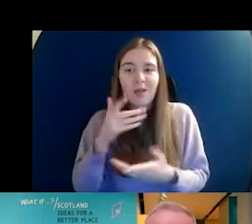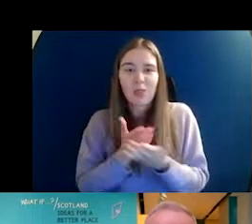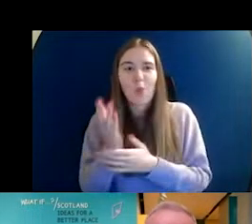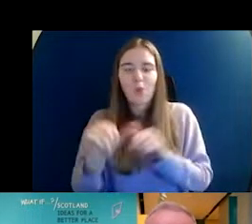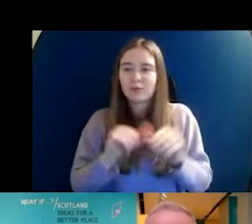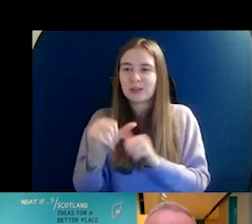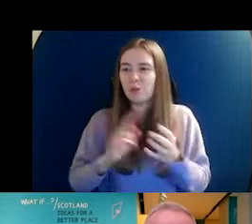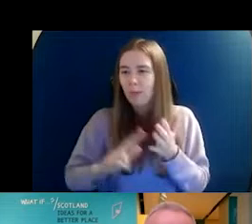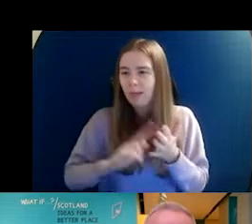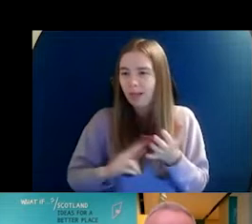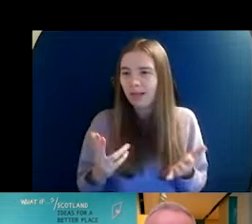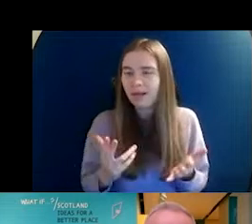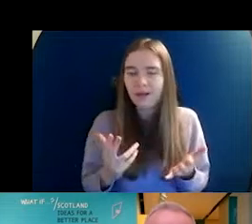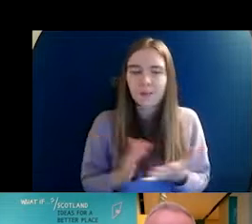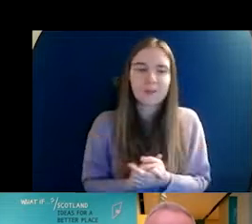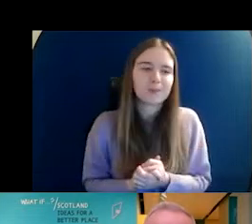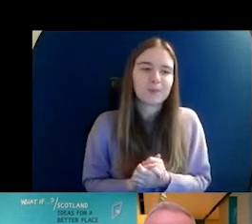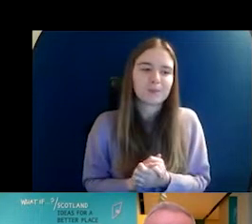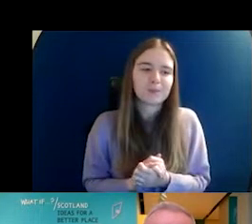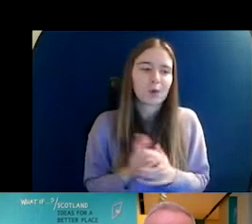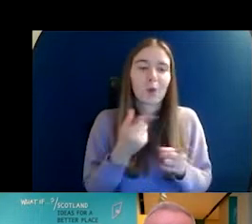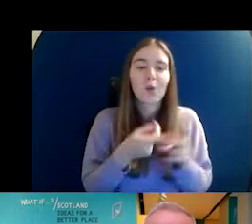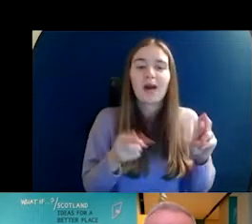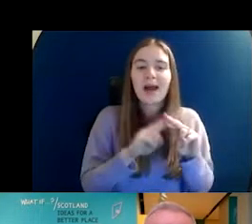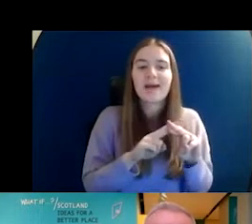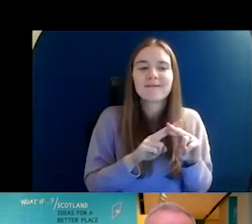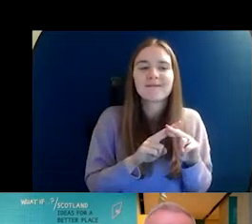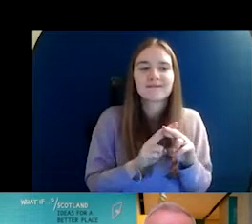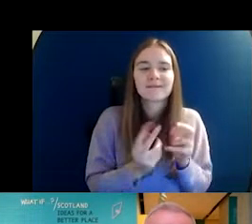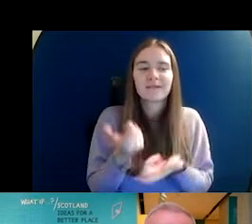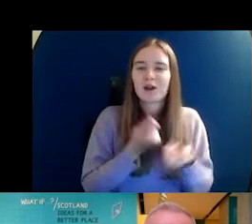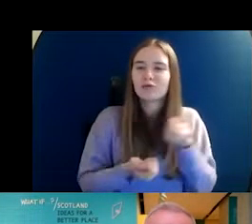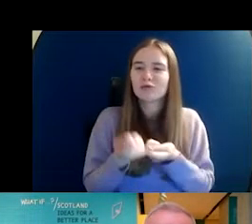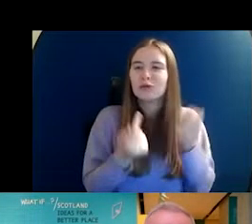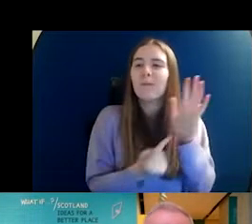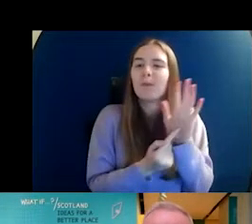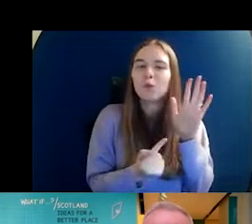So in a way, "What if" really brought out the importance and the urgent need